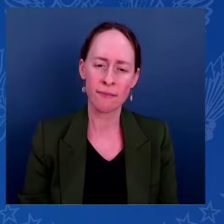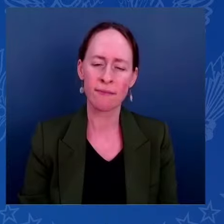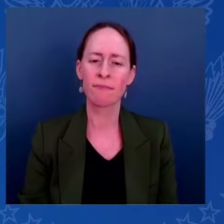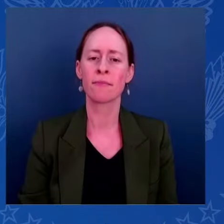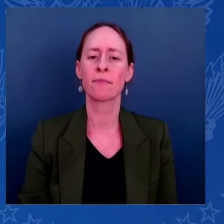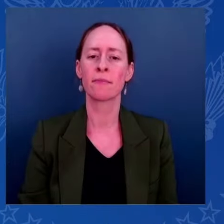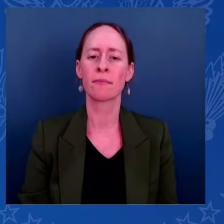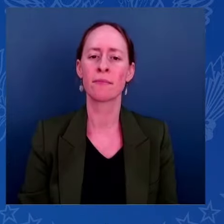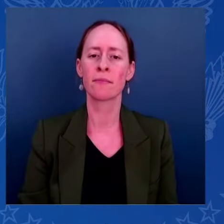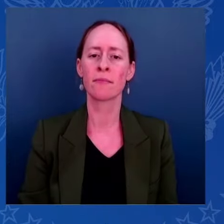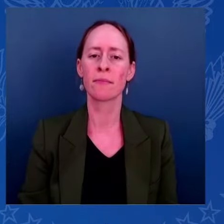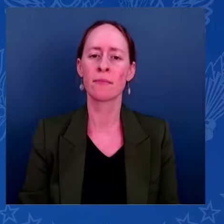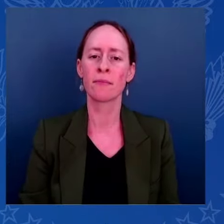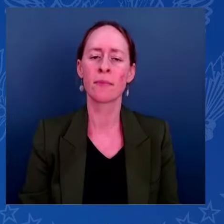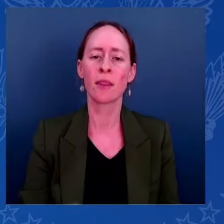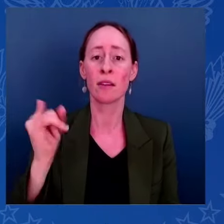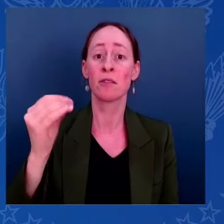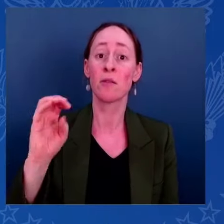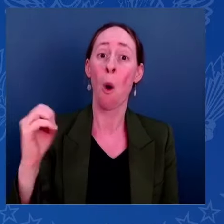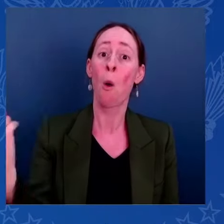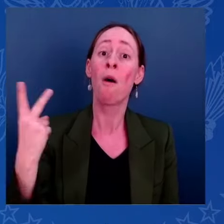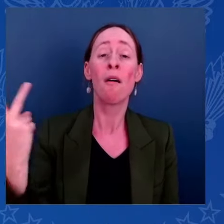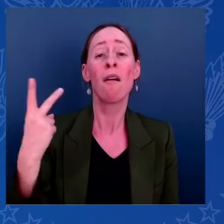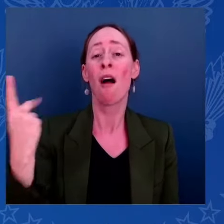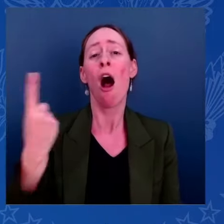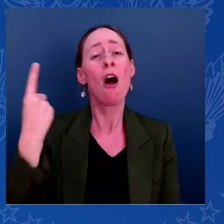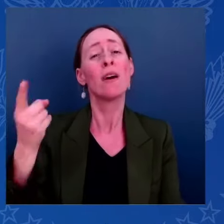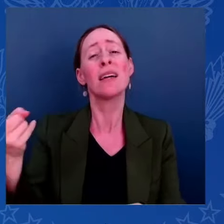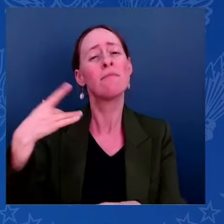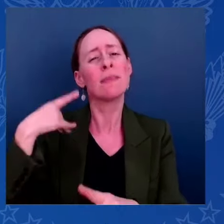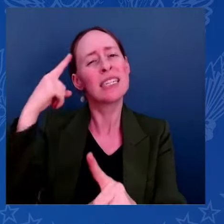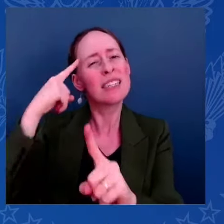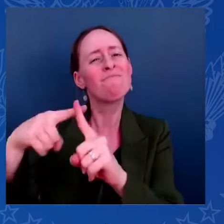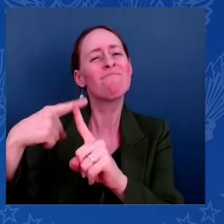to the Biden Cancer Moonshot to end cancer as we know it.